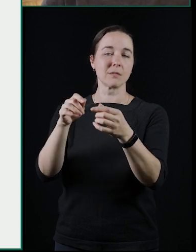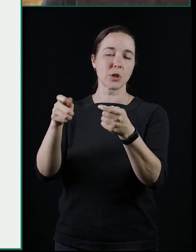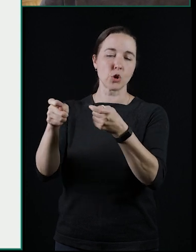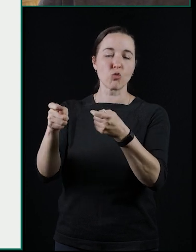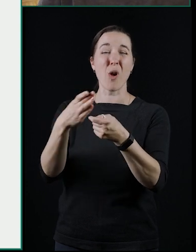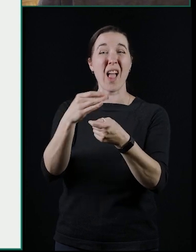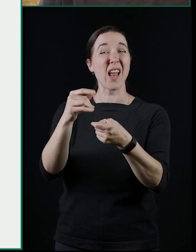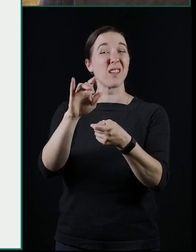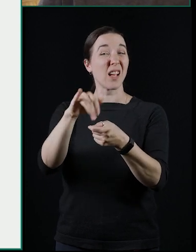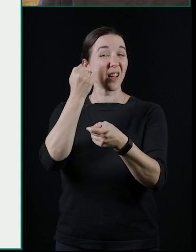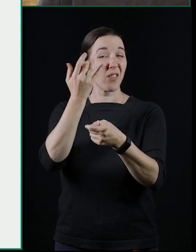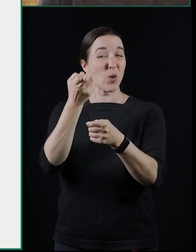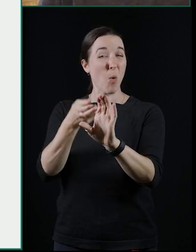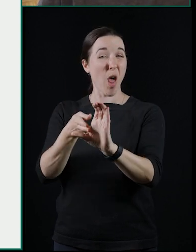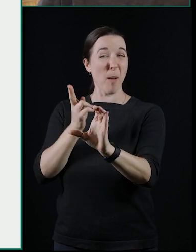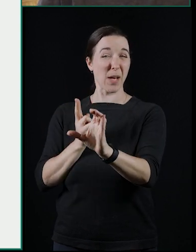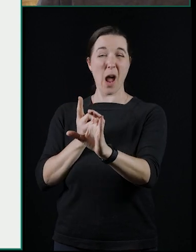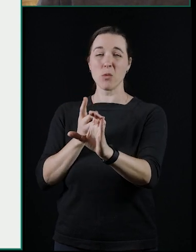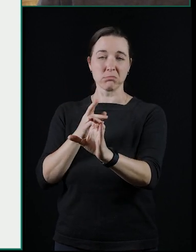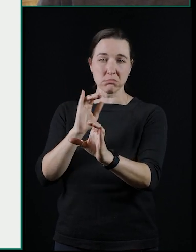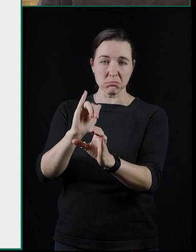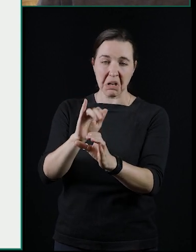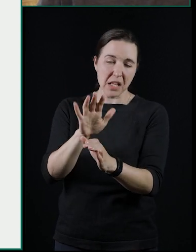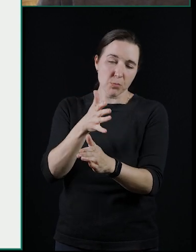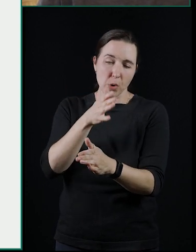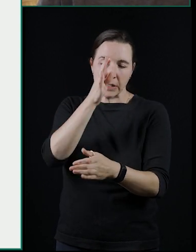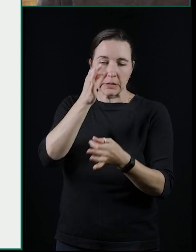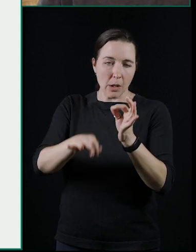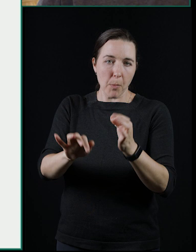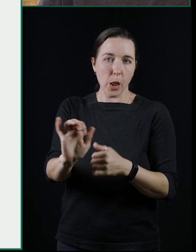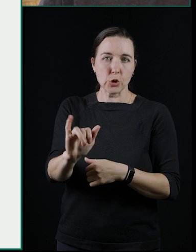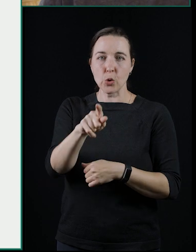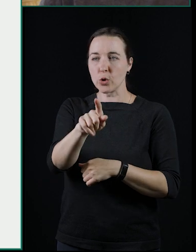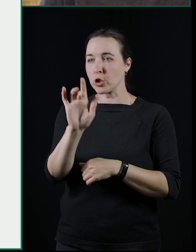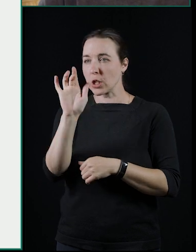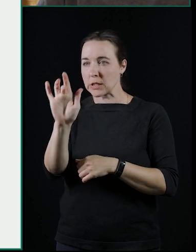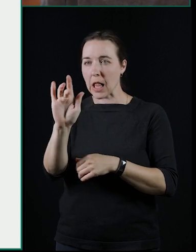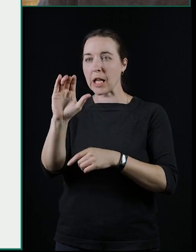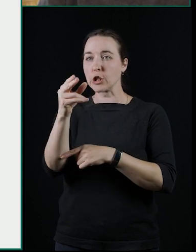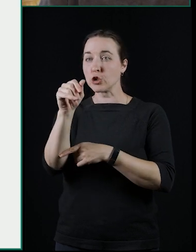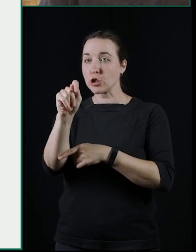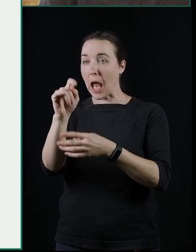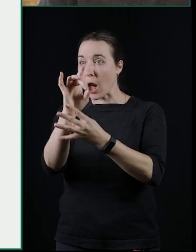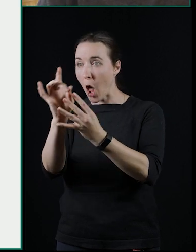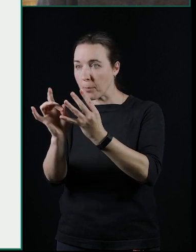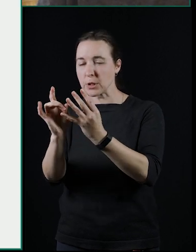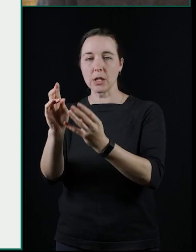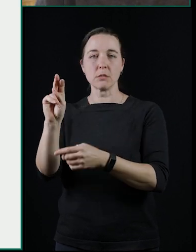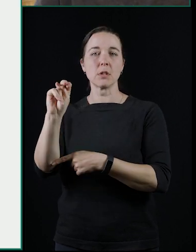And to opt out is also pretty straightforward. You just put the opt chat option to none.